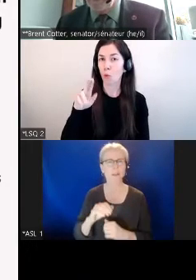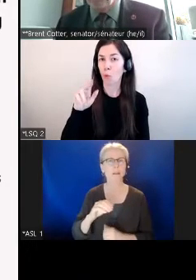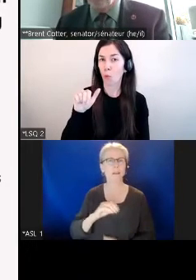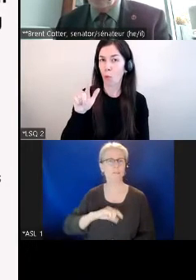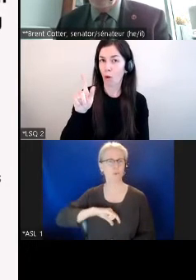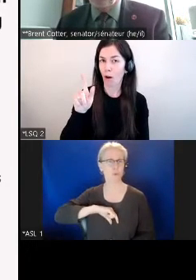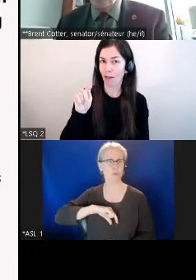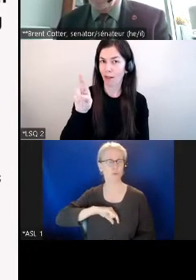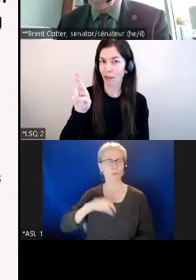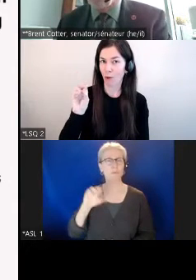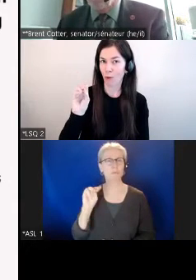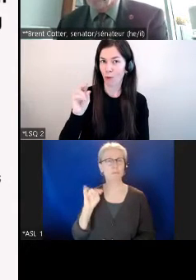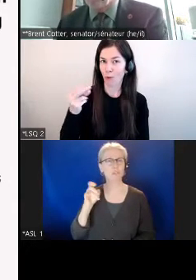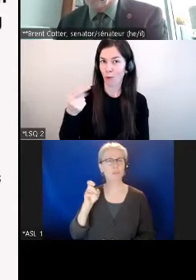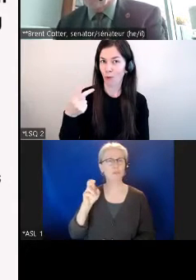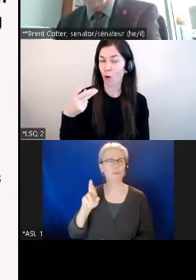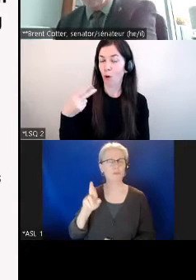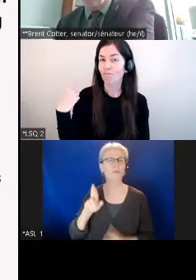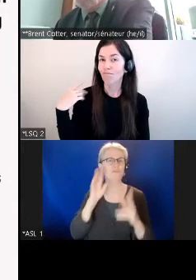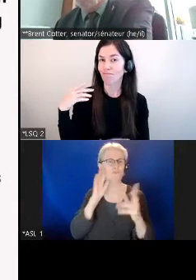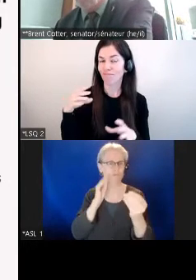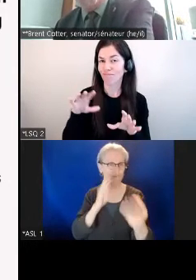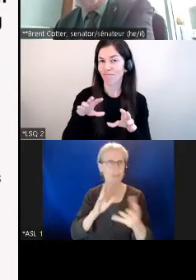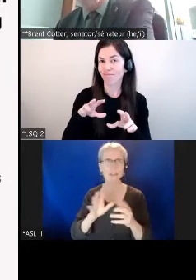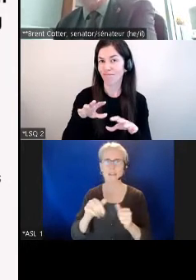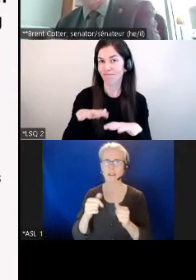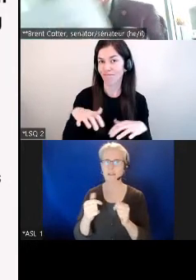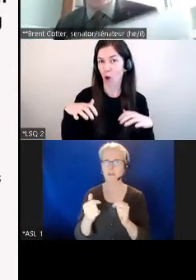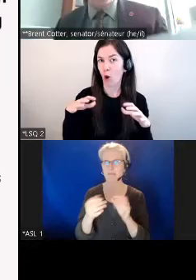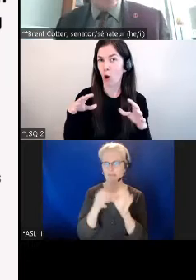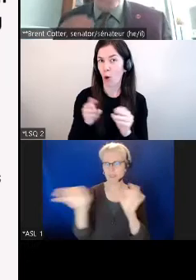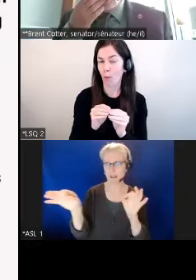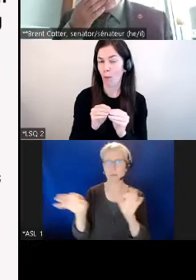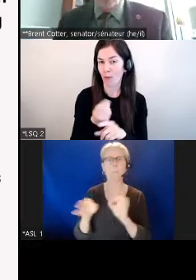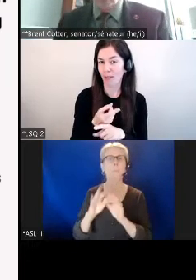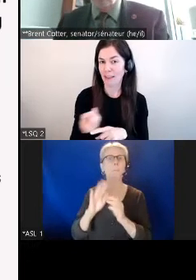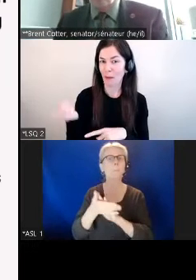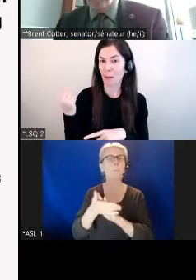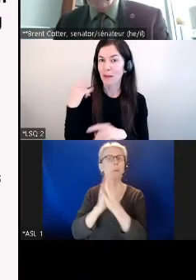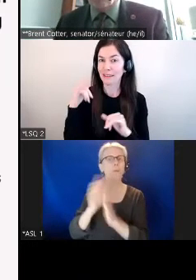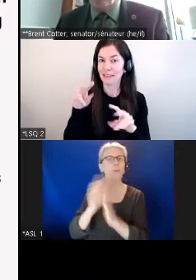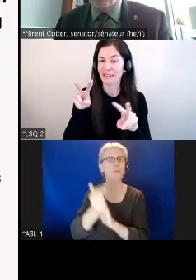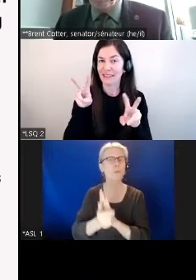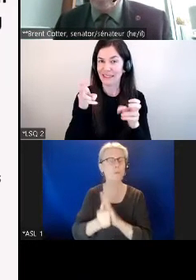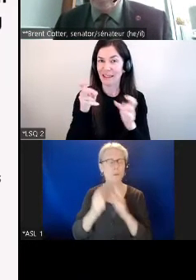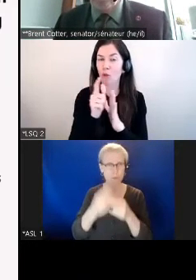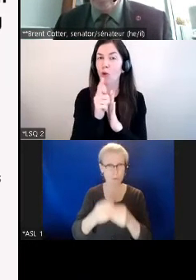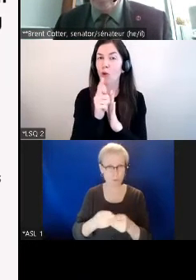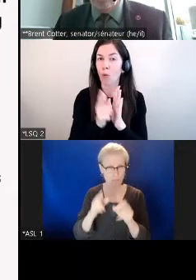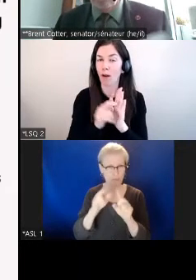THE TITLE OF IT WHEN IT FINALLY BECOMES LAW IS ACTUALLY CALLED, I'M GOING TO READ IT OUT TO YOU.